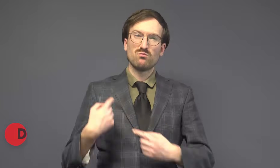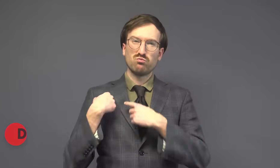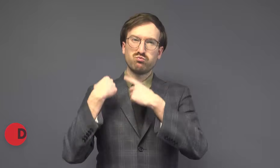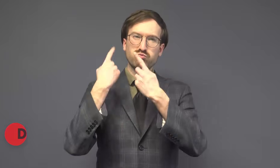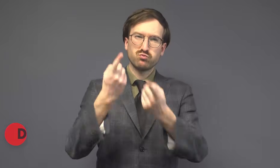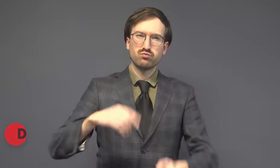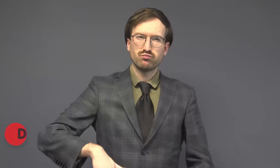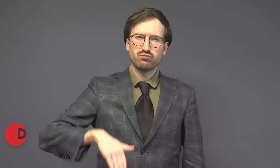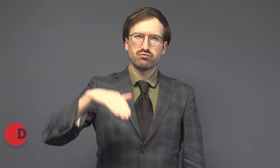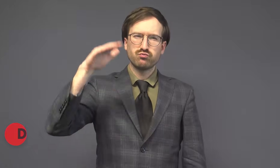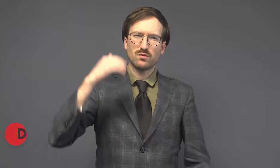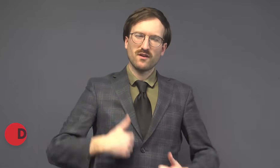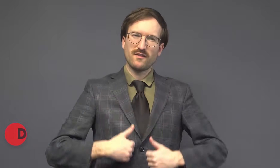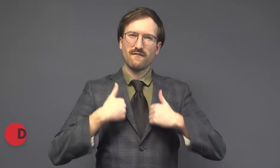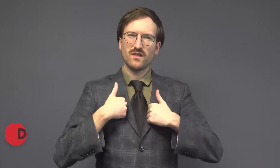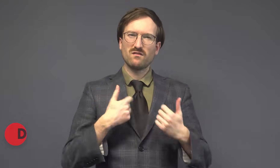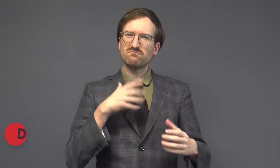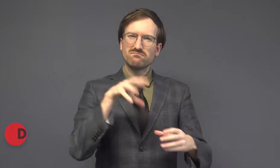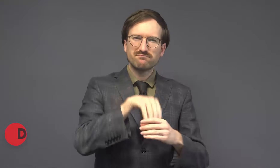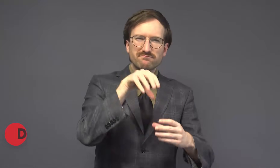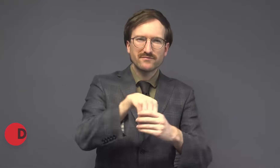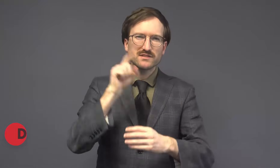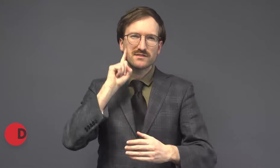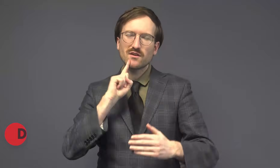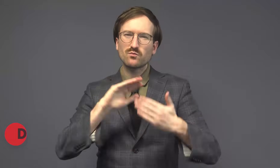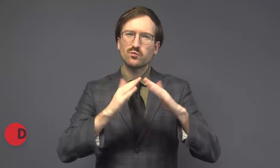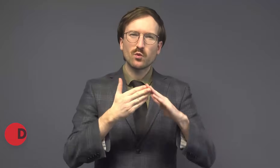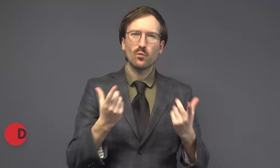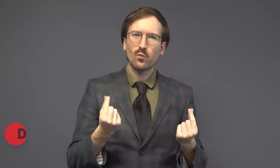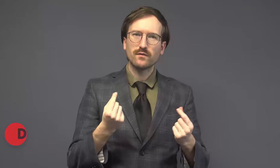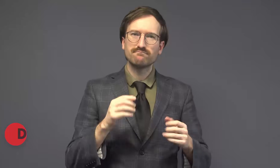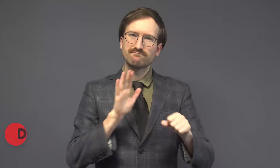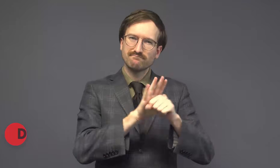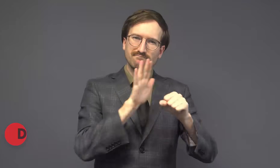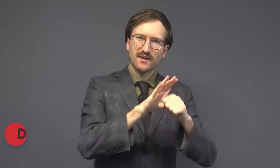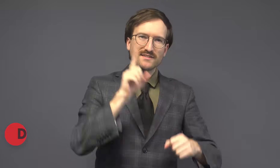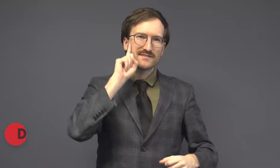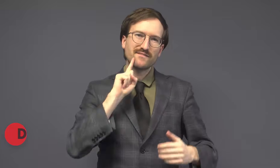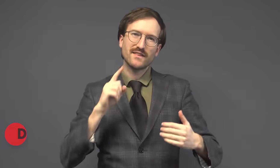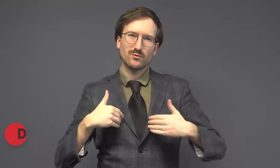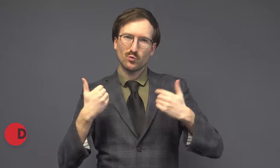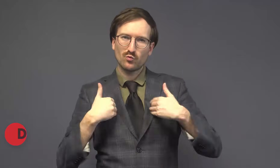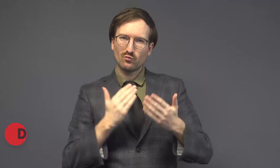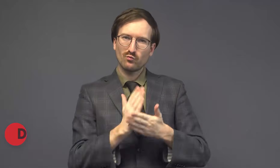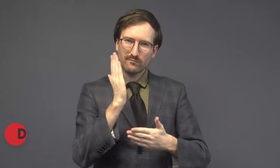For most of my life, I’ve been an advocate for Deaf youth rights.